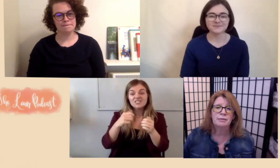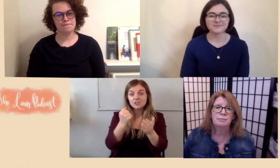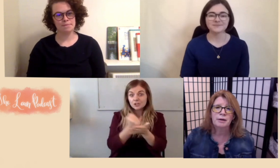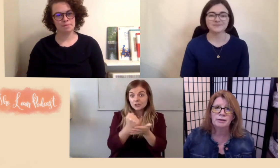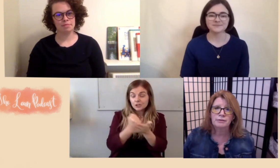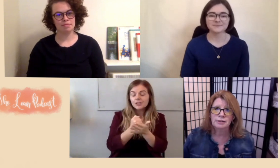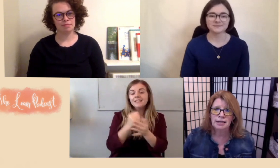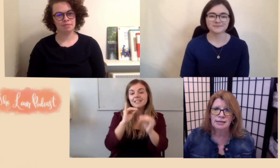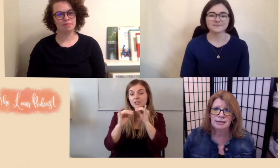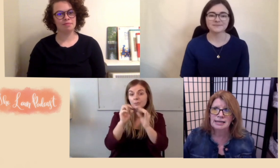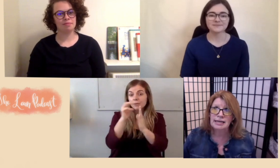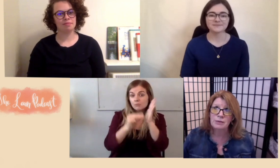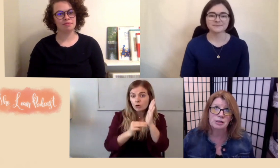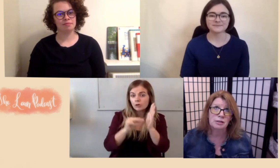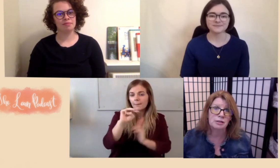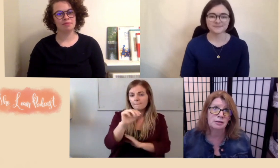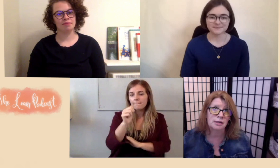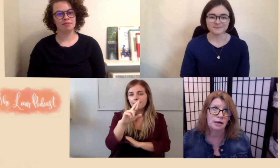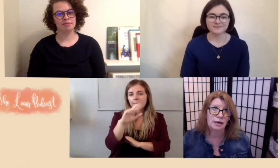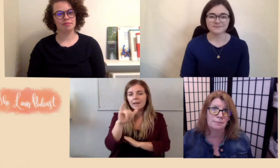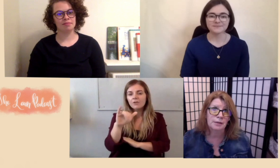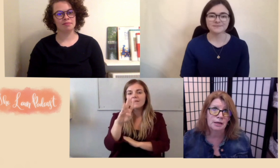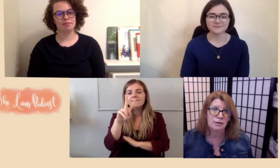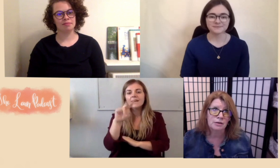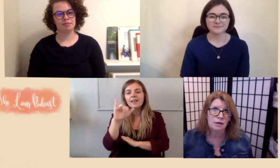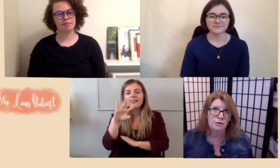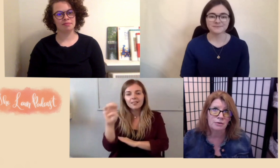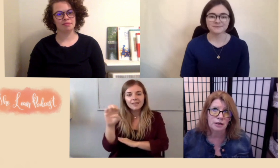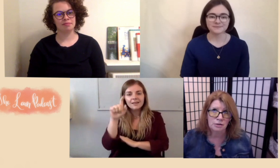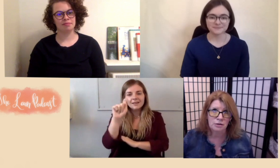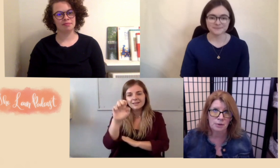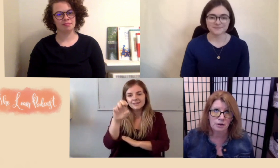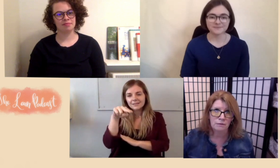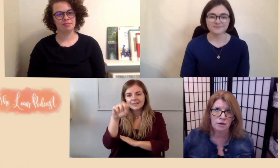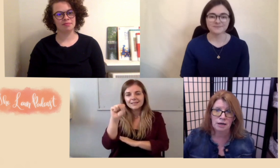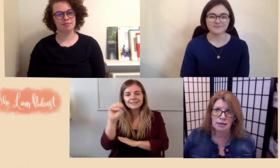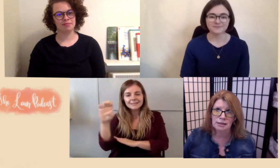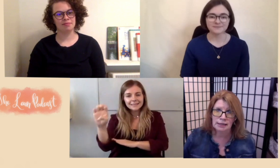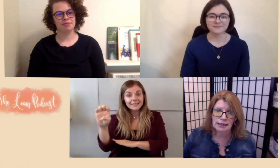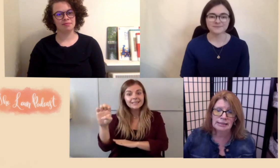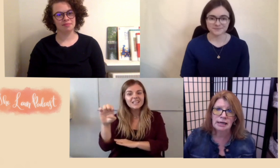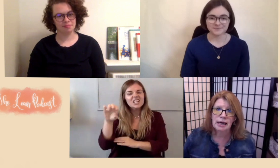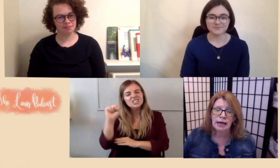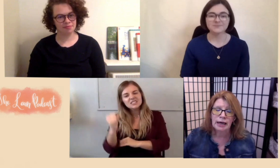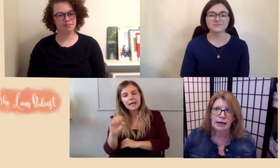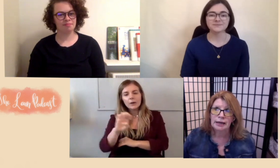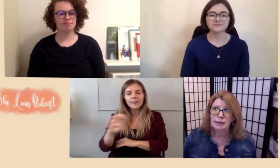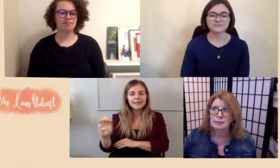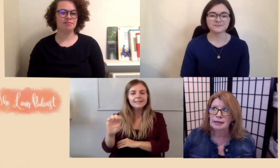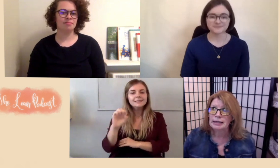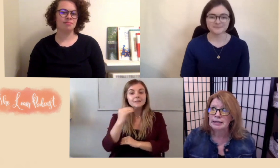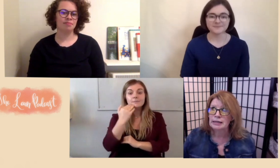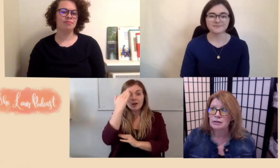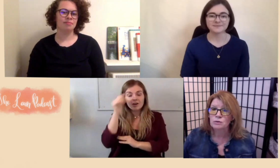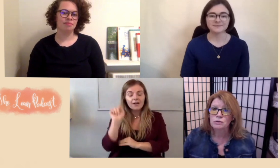which is in the southern, eastern part of the United States. It is the first,